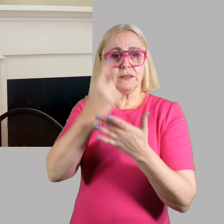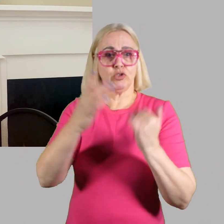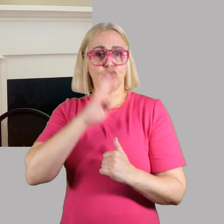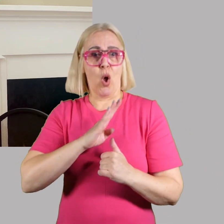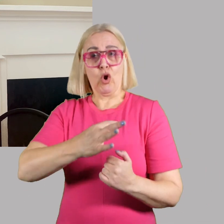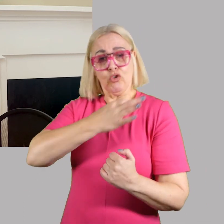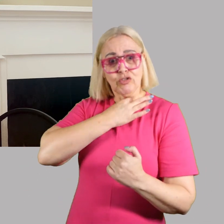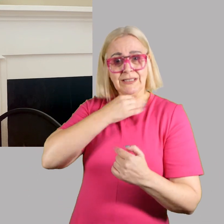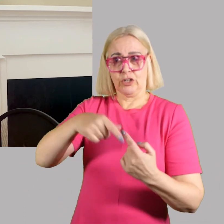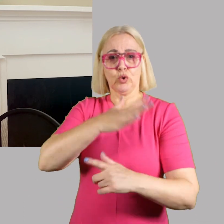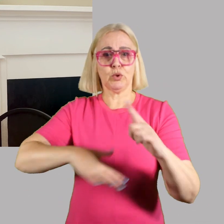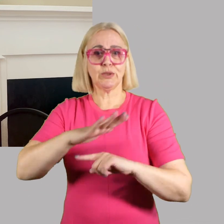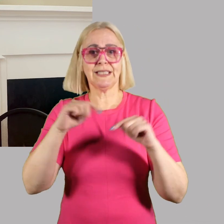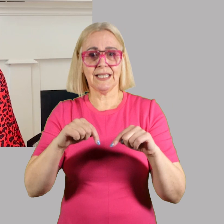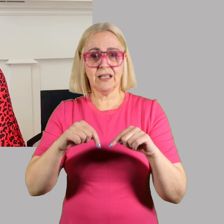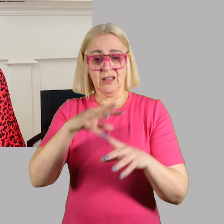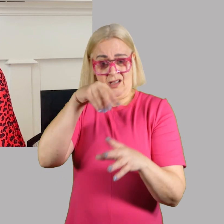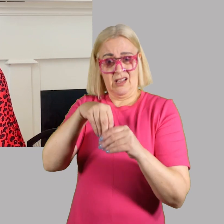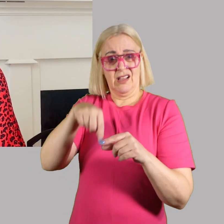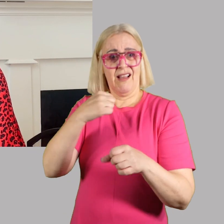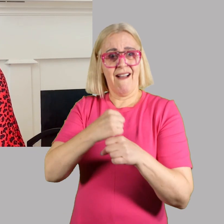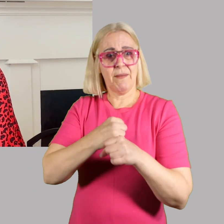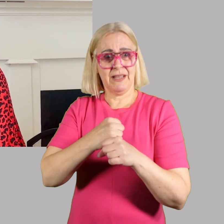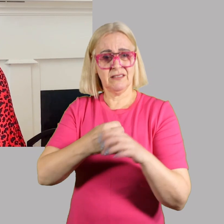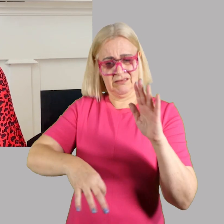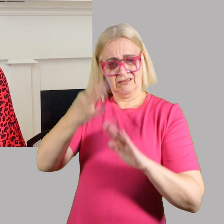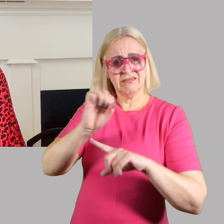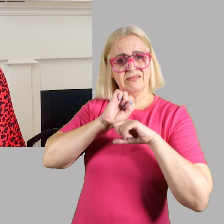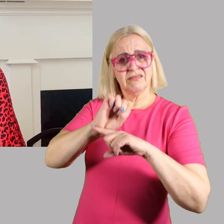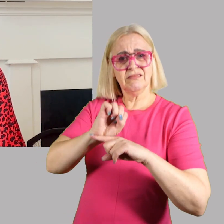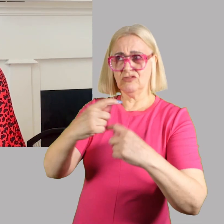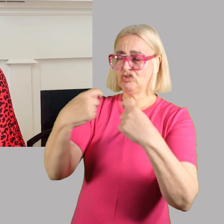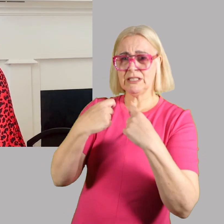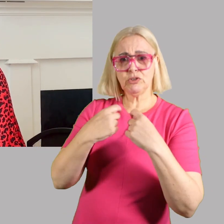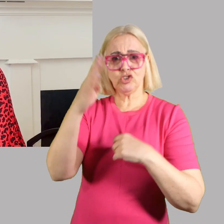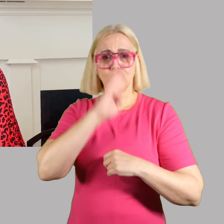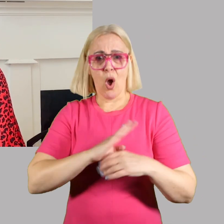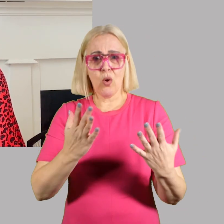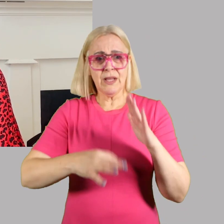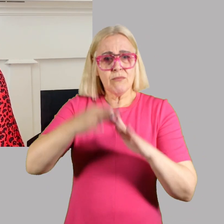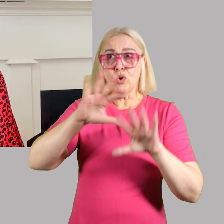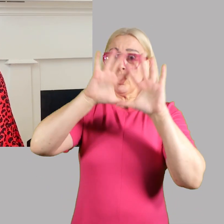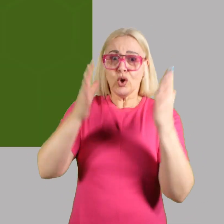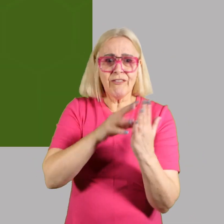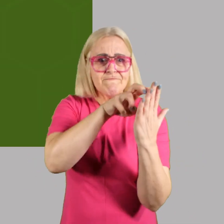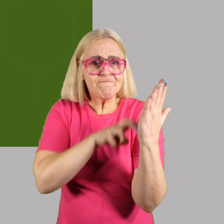stroke and its risk factors in the community, but also within government to improve the prevention and treatment of stroke.